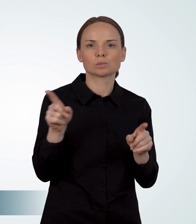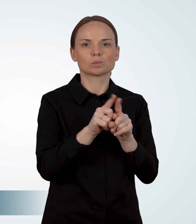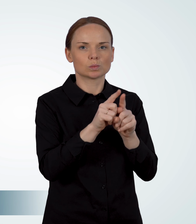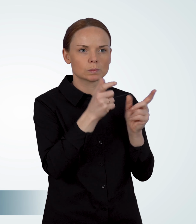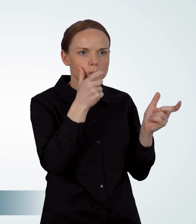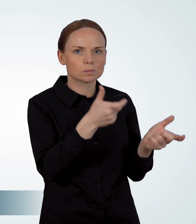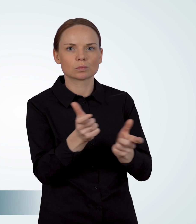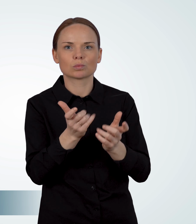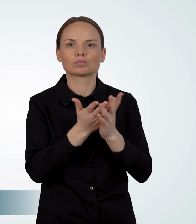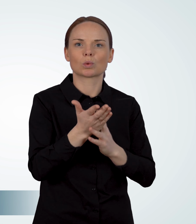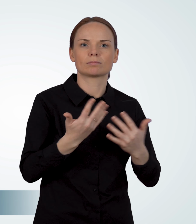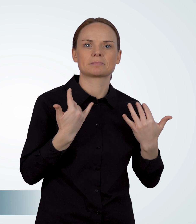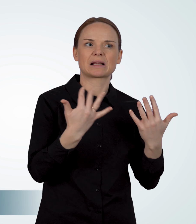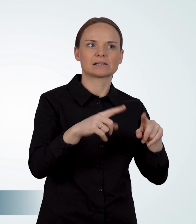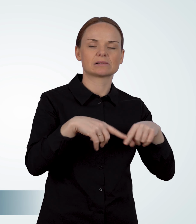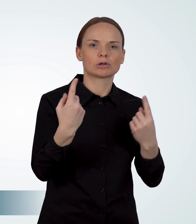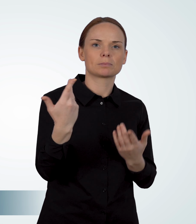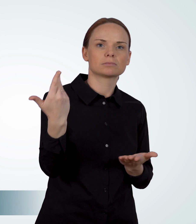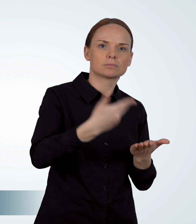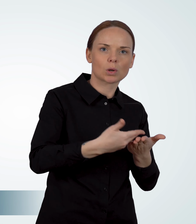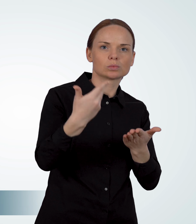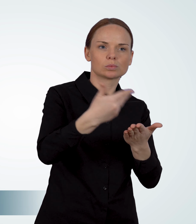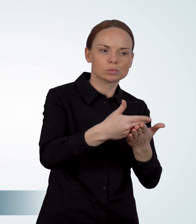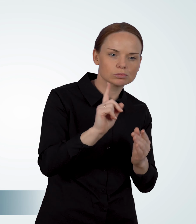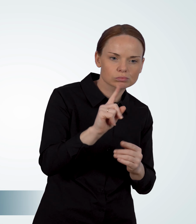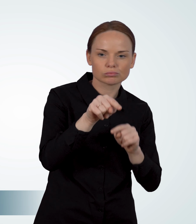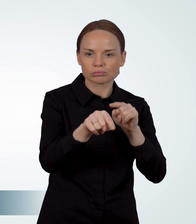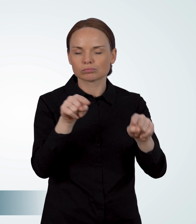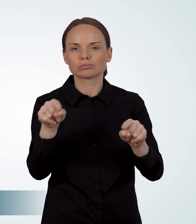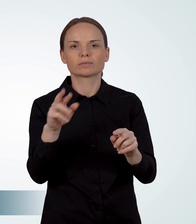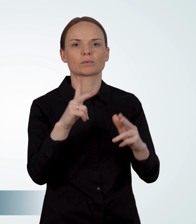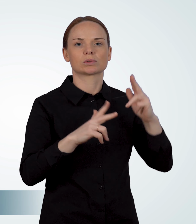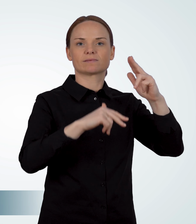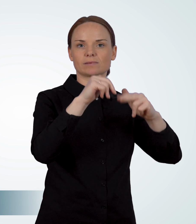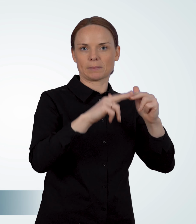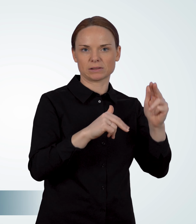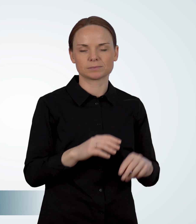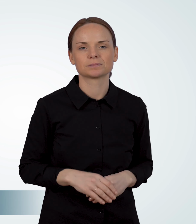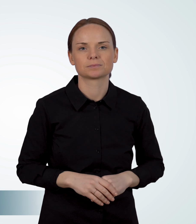They also process many development proposals.